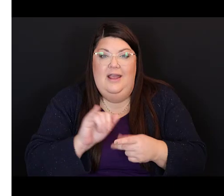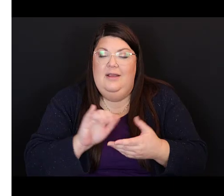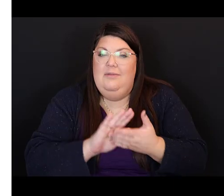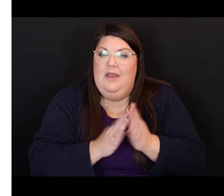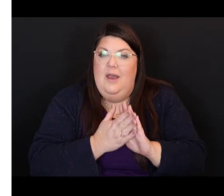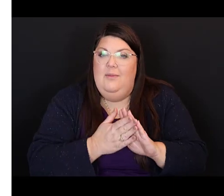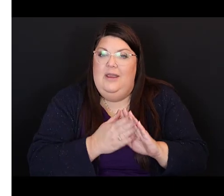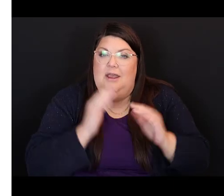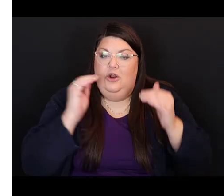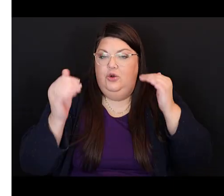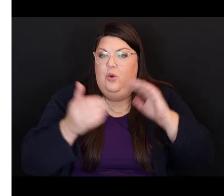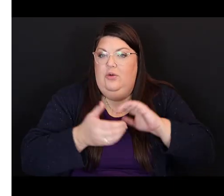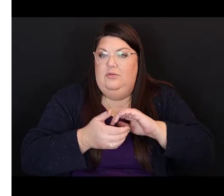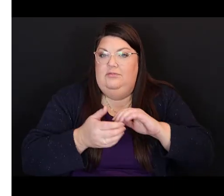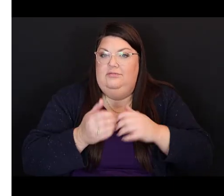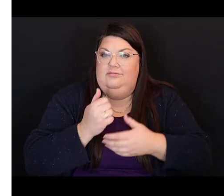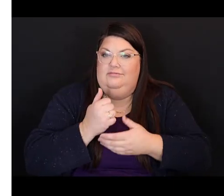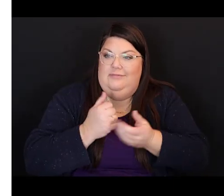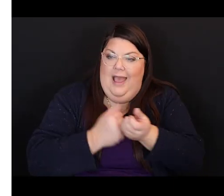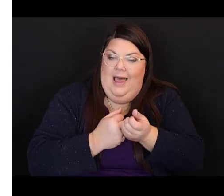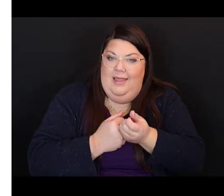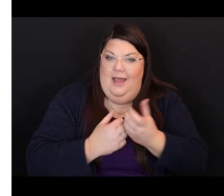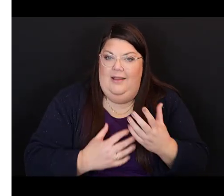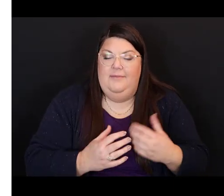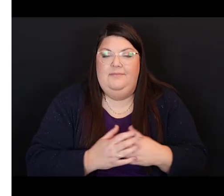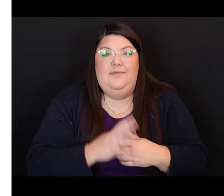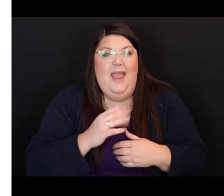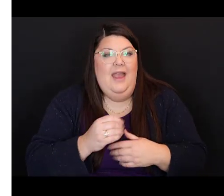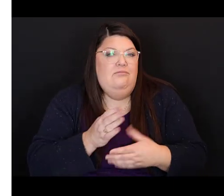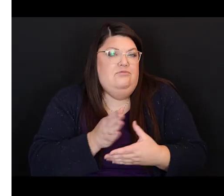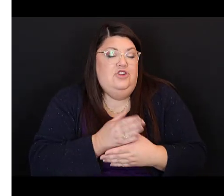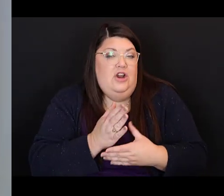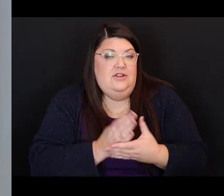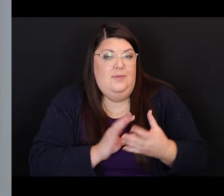Ally. and then sharing some of the impact and feedback that you've gotten about them?